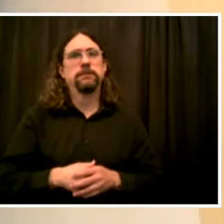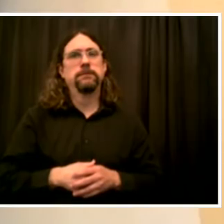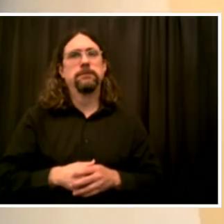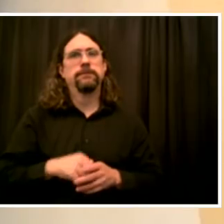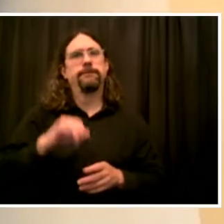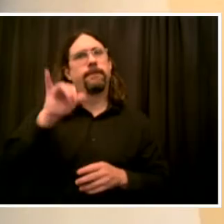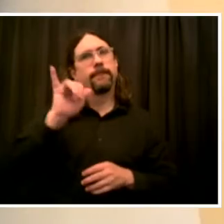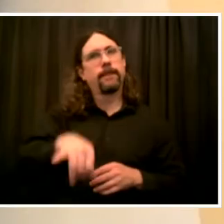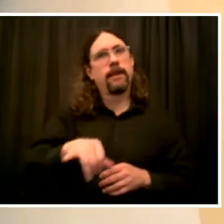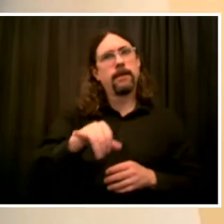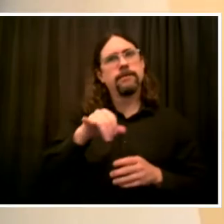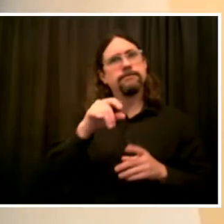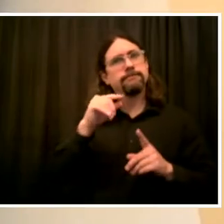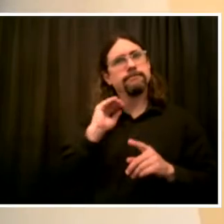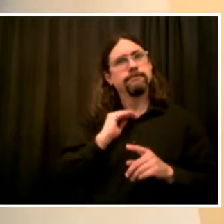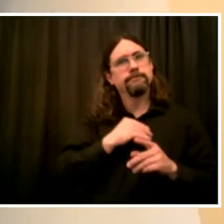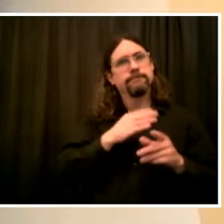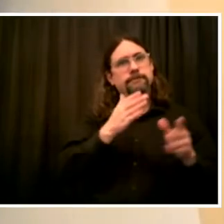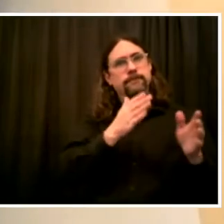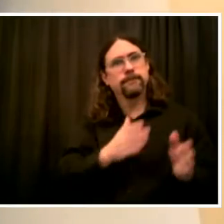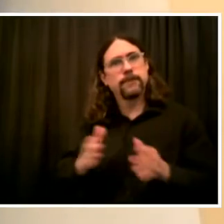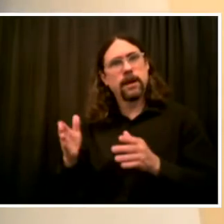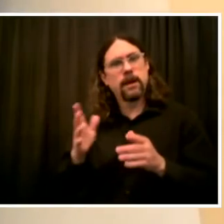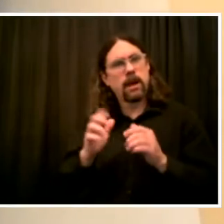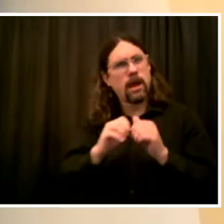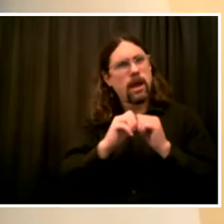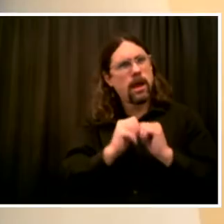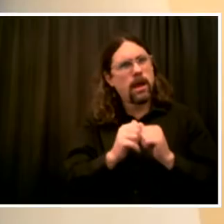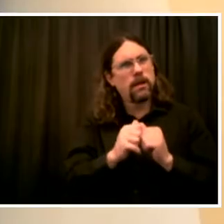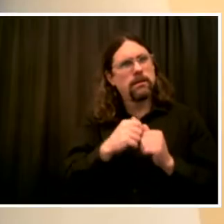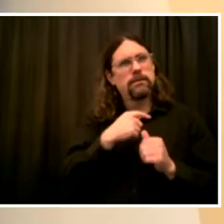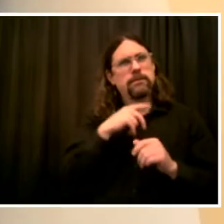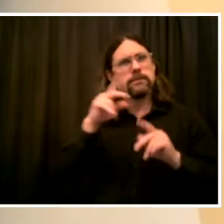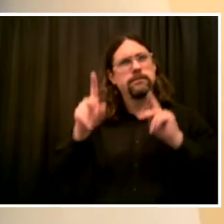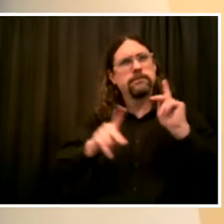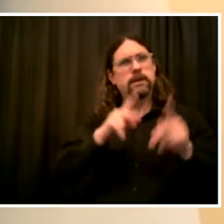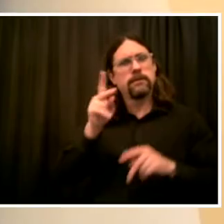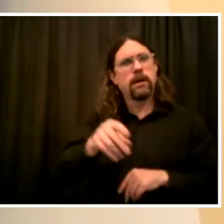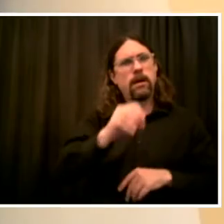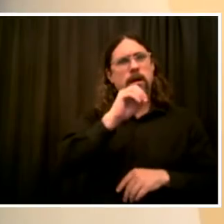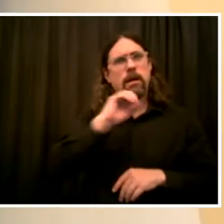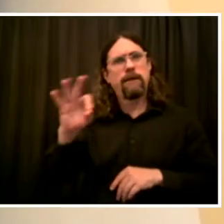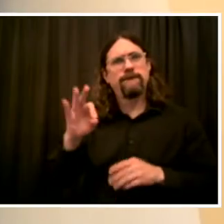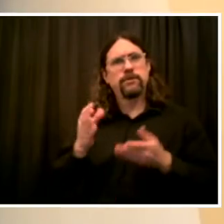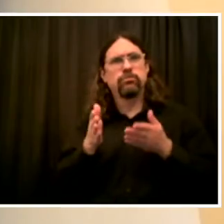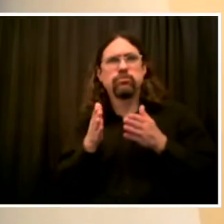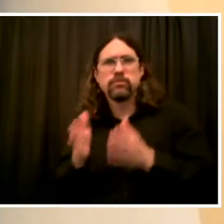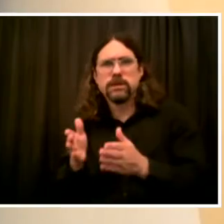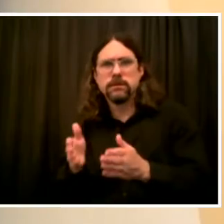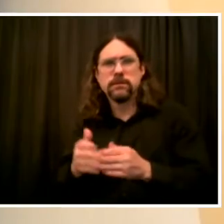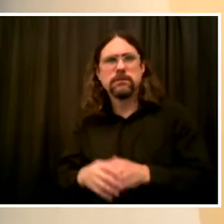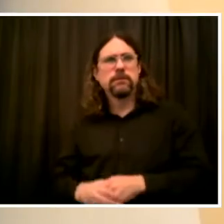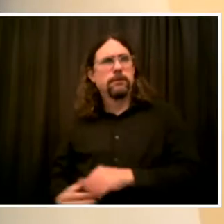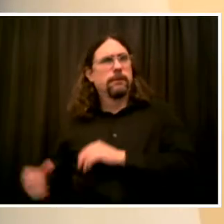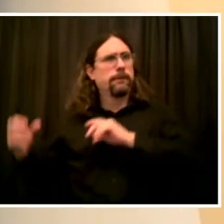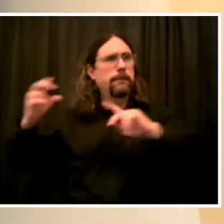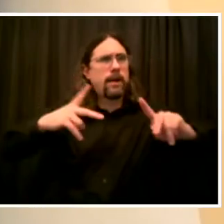HUMAN BEINGS OFF THE STREET, I WOULD TELL YOU THIS IS A GREAT OPRPOTUNITY TO REALLY CHANGE LIVES AND THOSE